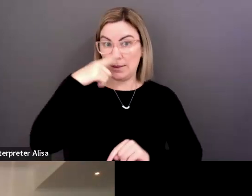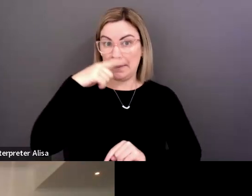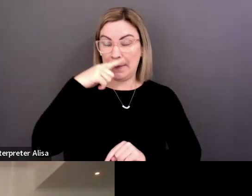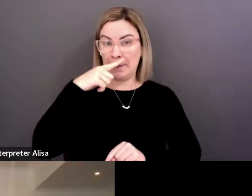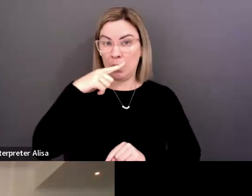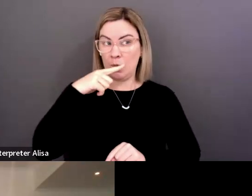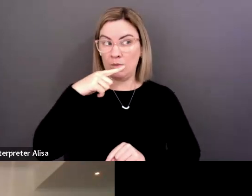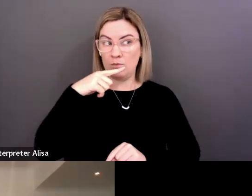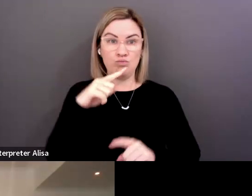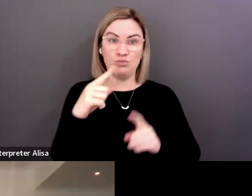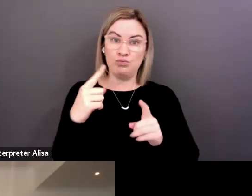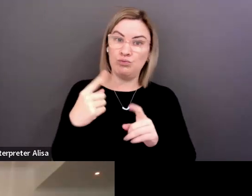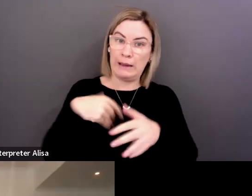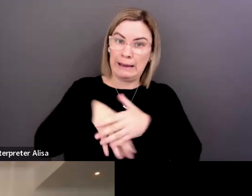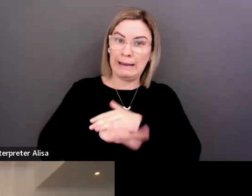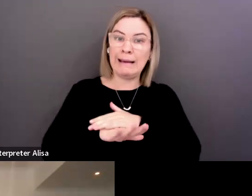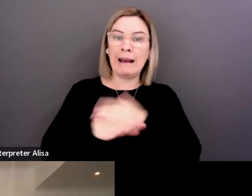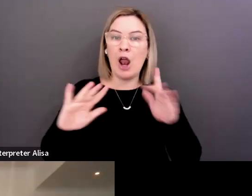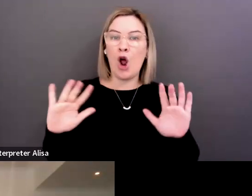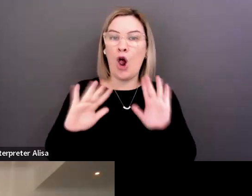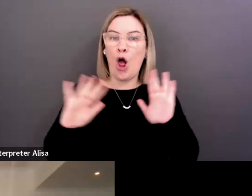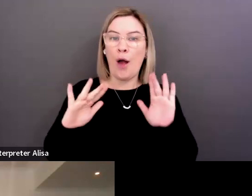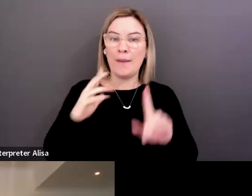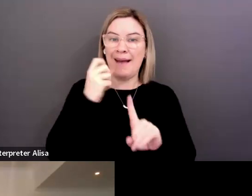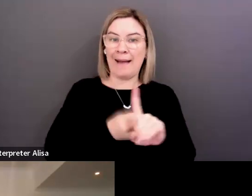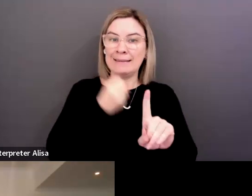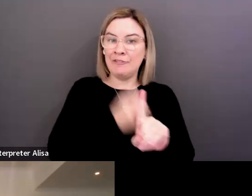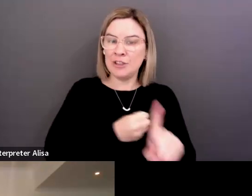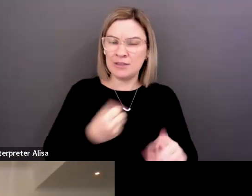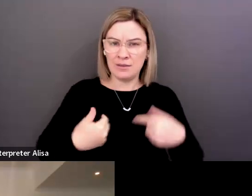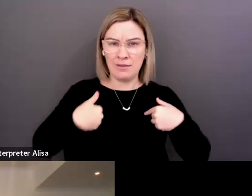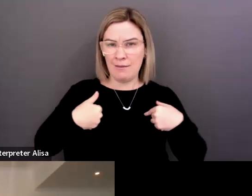Awesome. Thank you. I guess what I would also say, it's kind